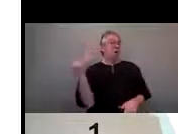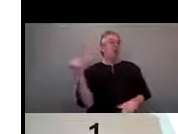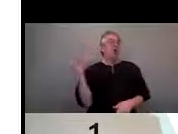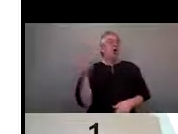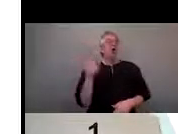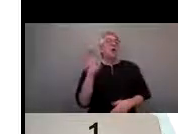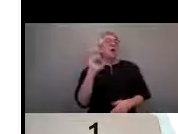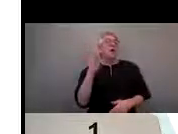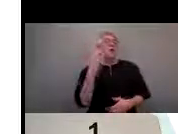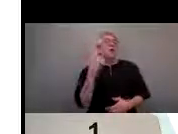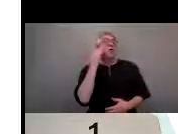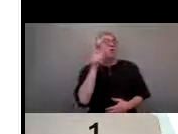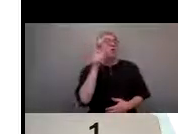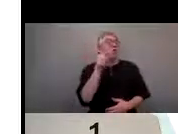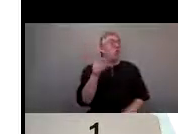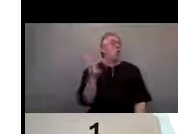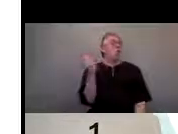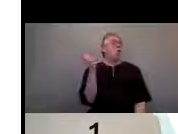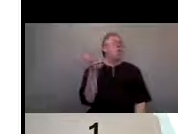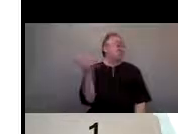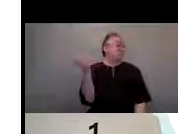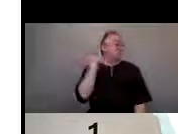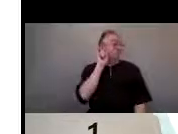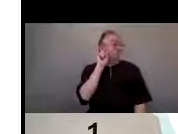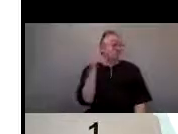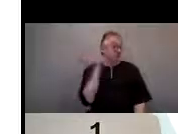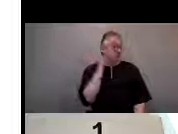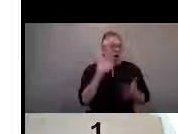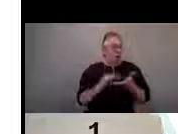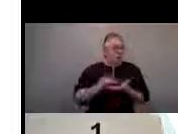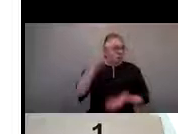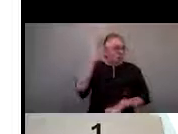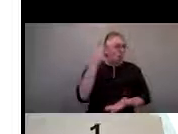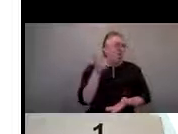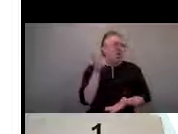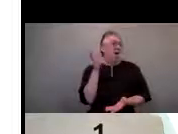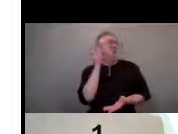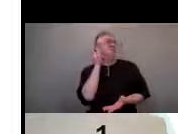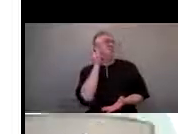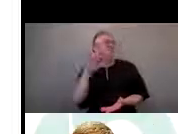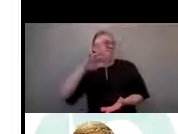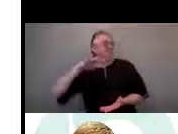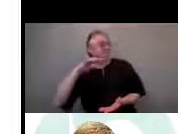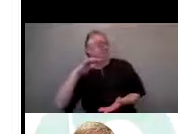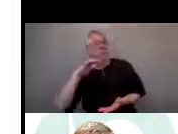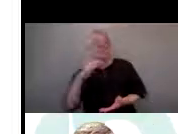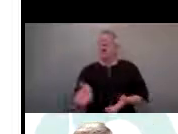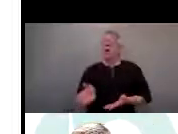your ability to understand speech, in other words, how functional is your hearing with your hearing aids